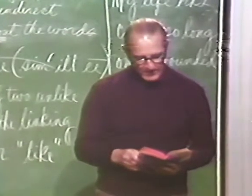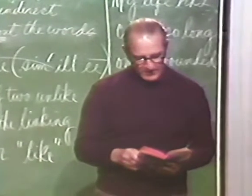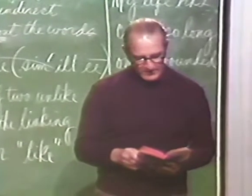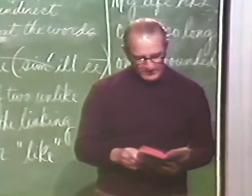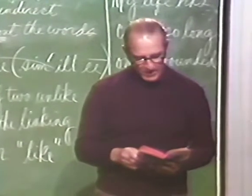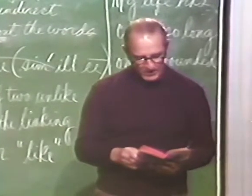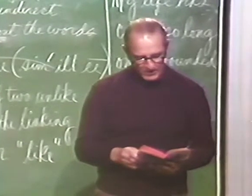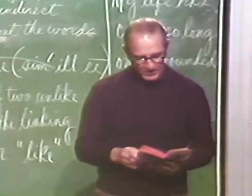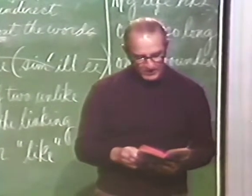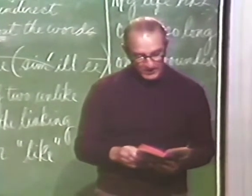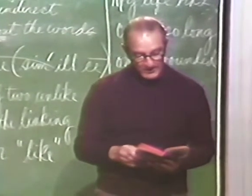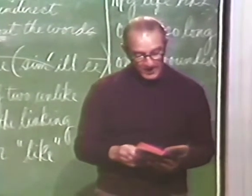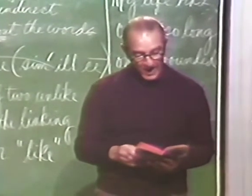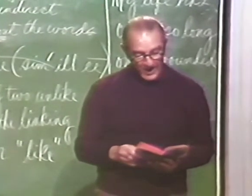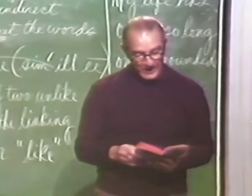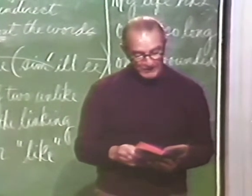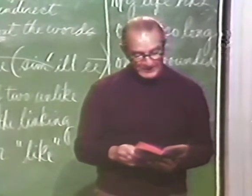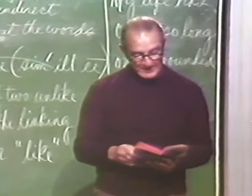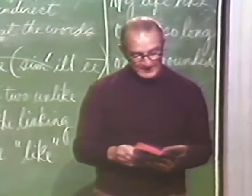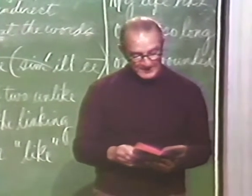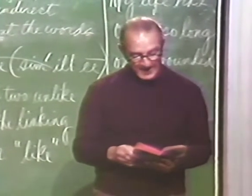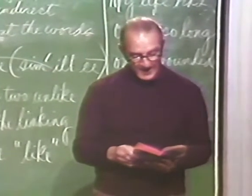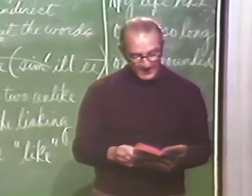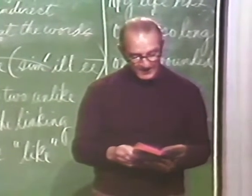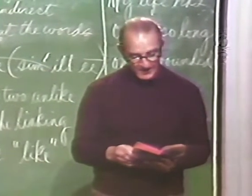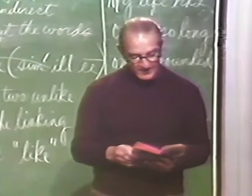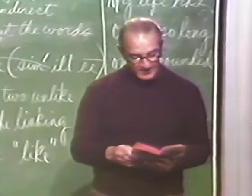"THE GLORIOUS LAMP OF HEAVEN, THE SUN,